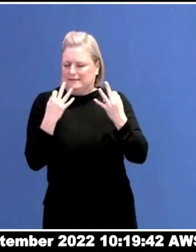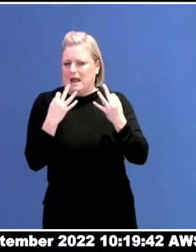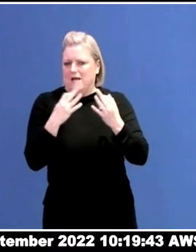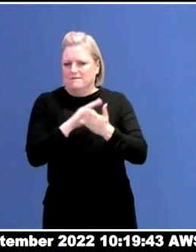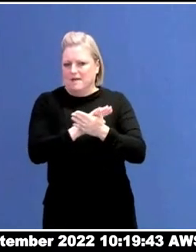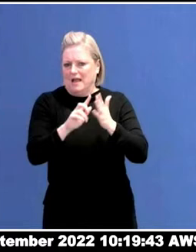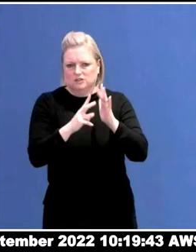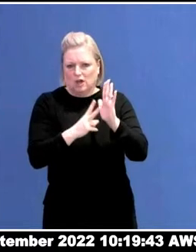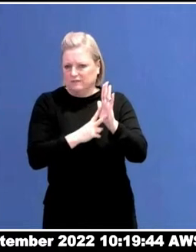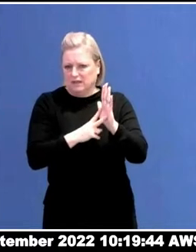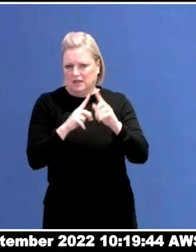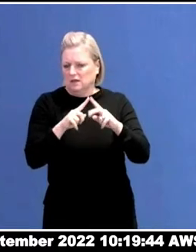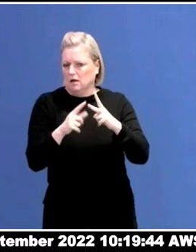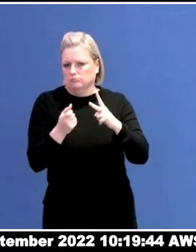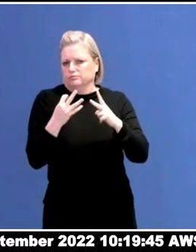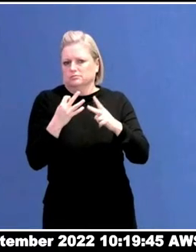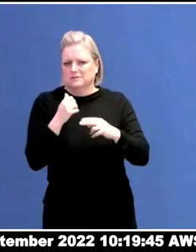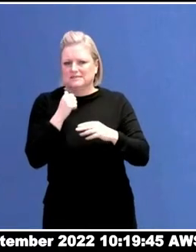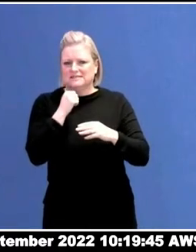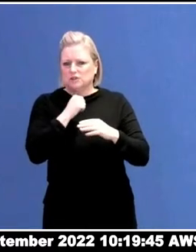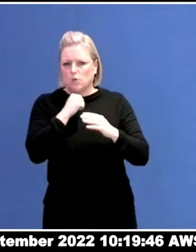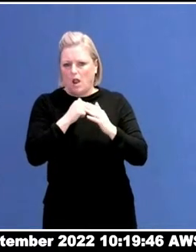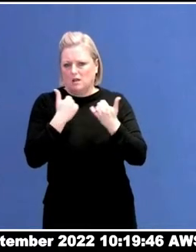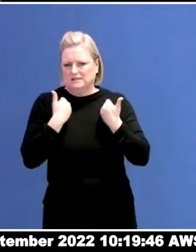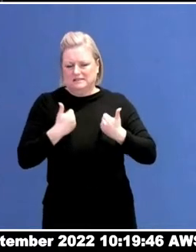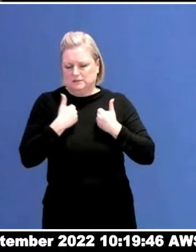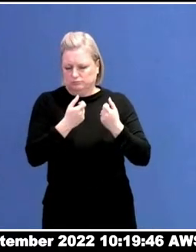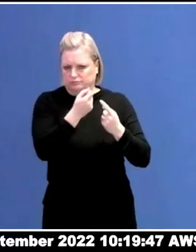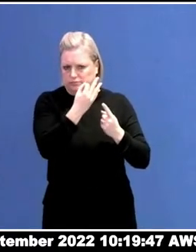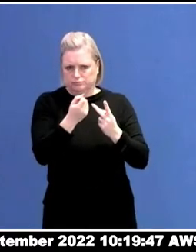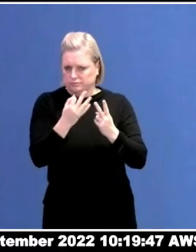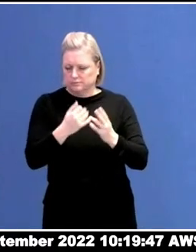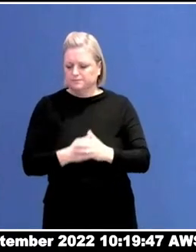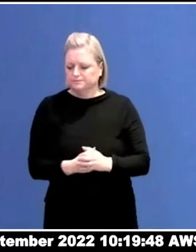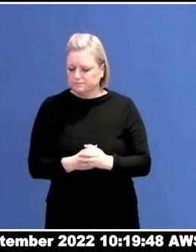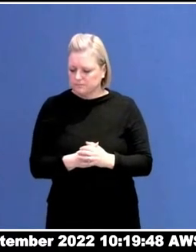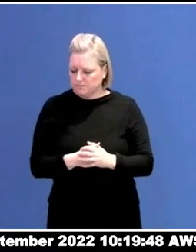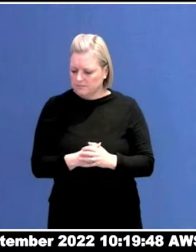If I move beyond this part, did you at the -